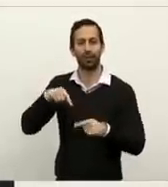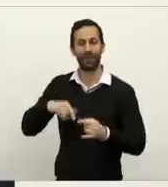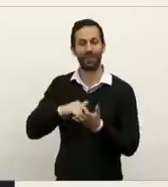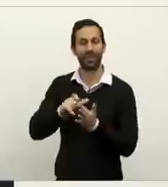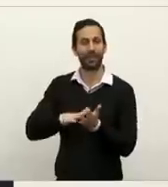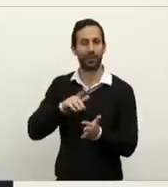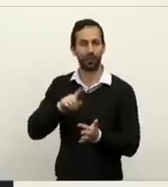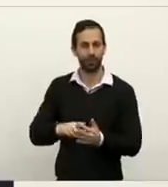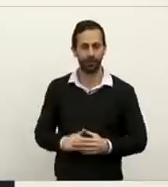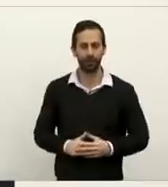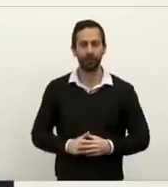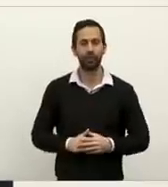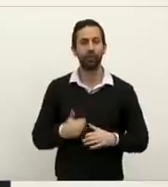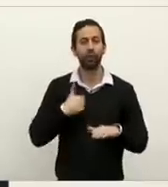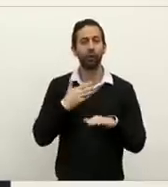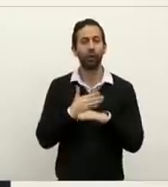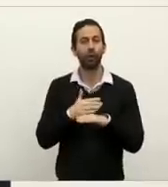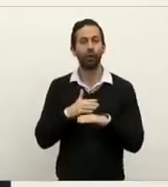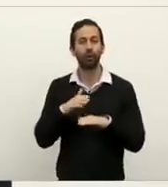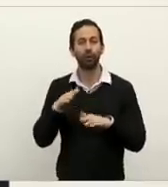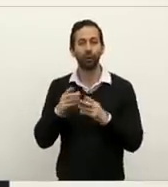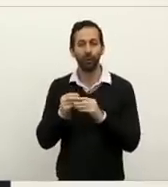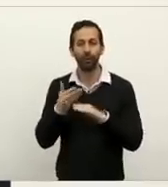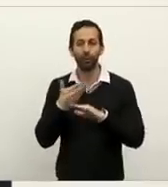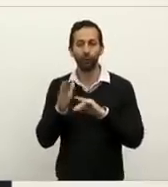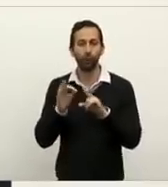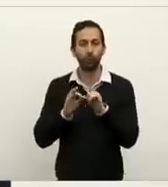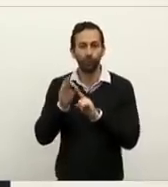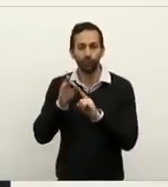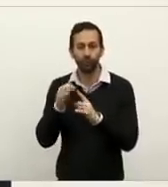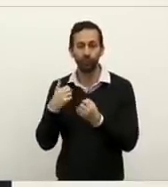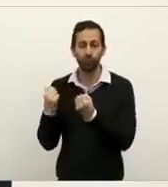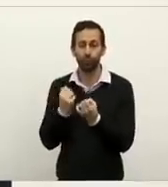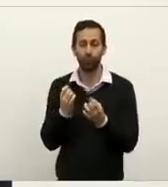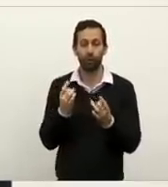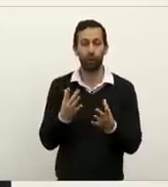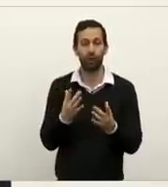and we're working similar to the new improvements that we brought in earlier in the year, around